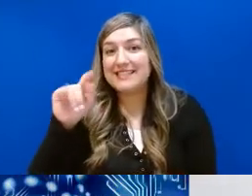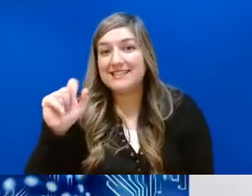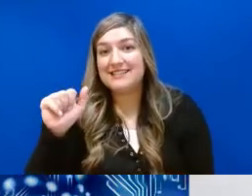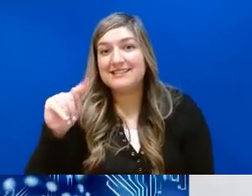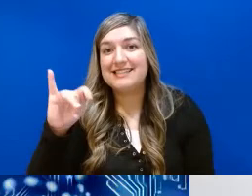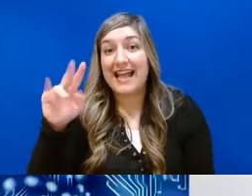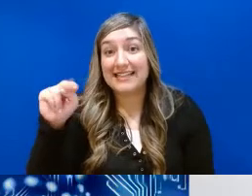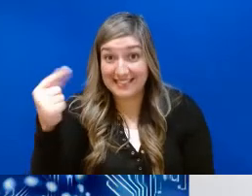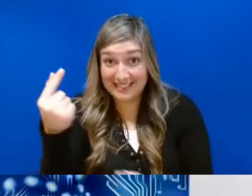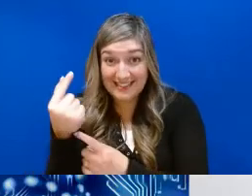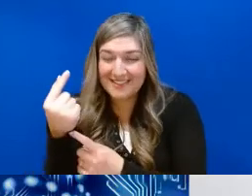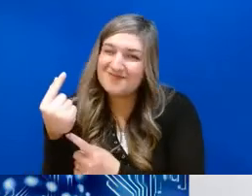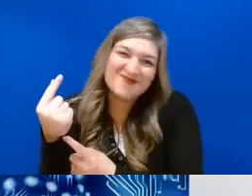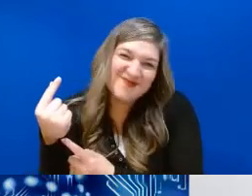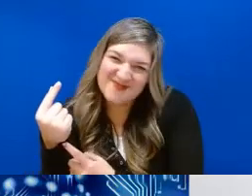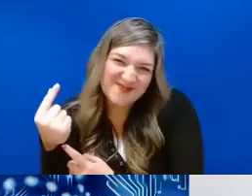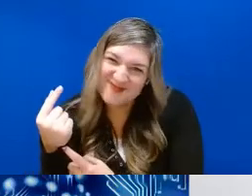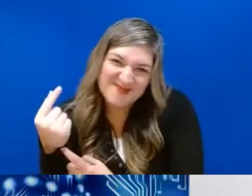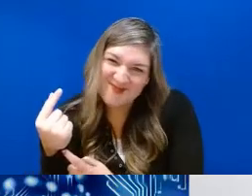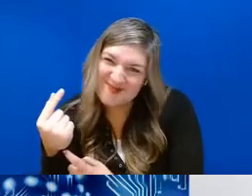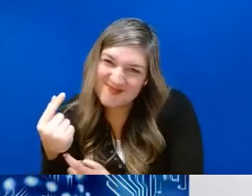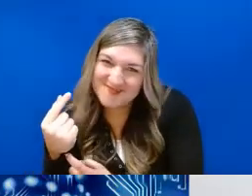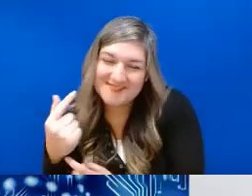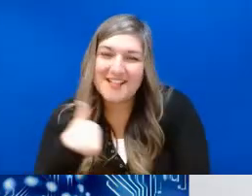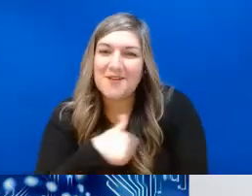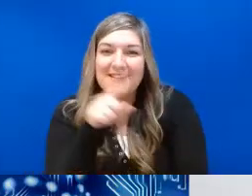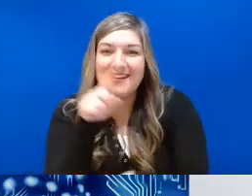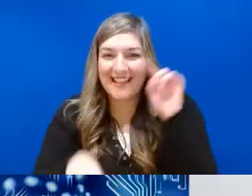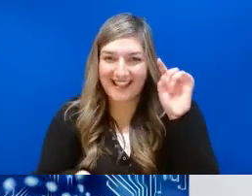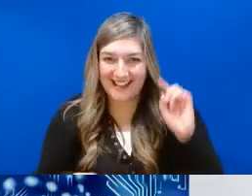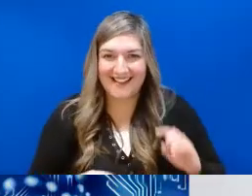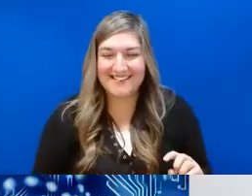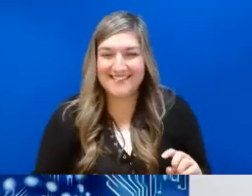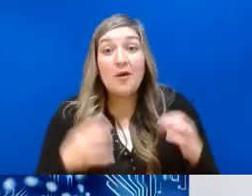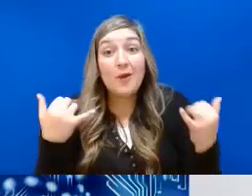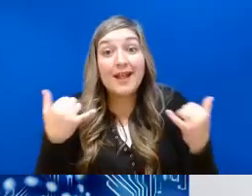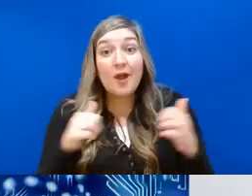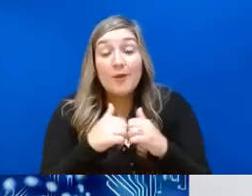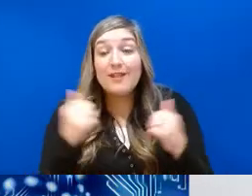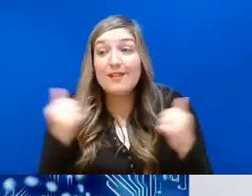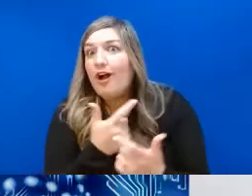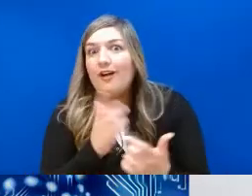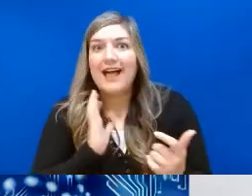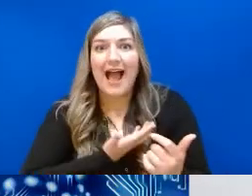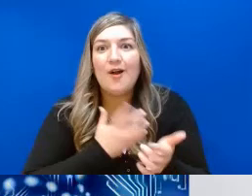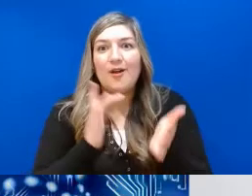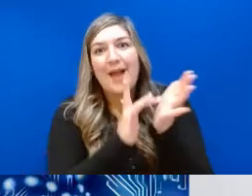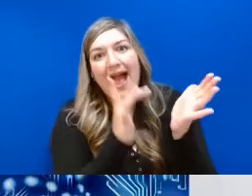because of all the electronics and everything kind of being online. You just want to unplug.